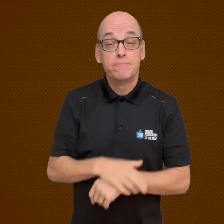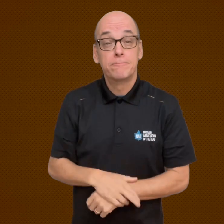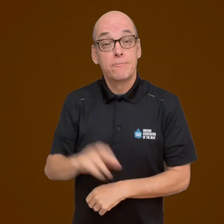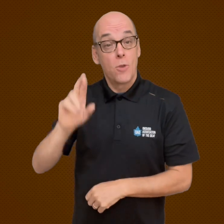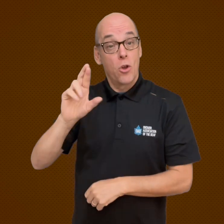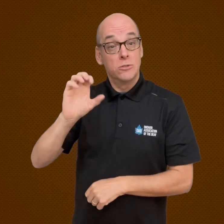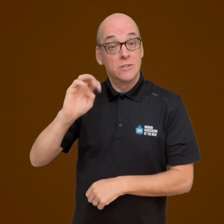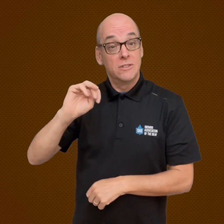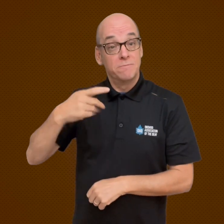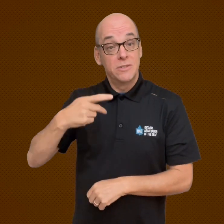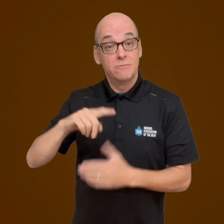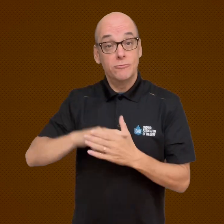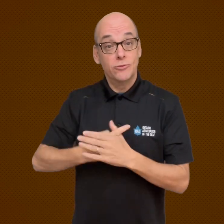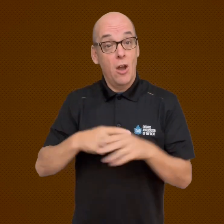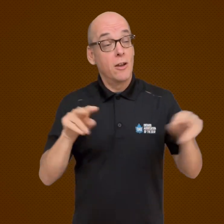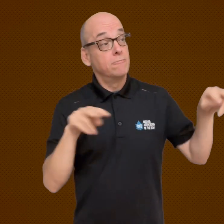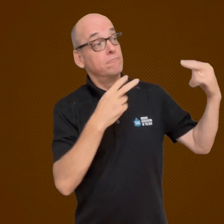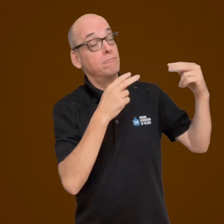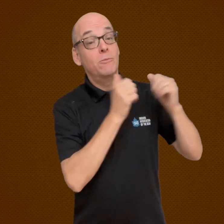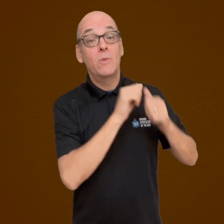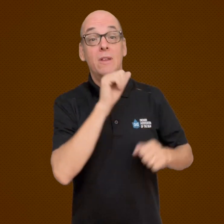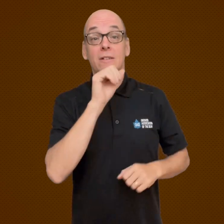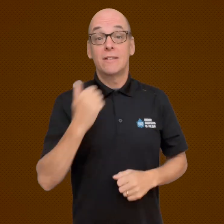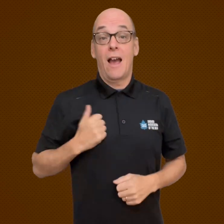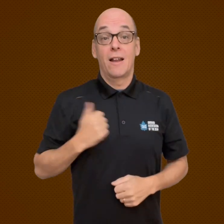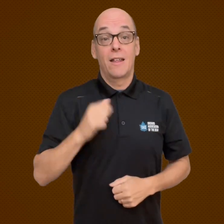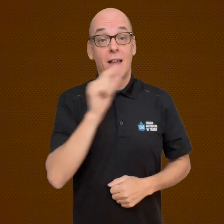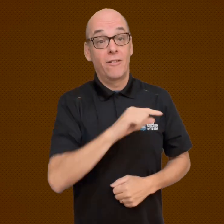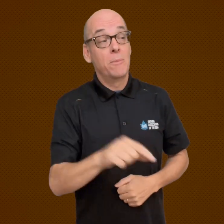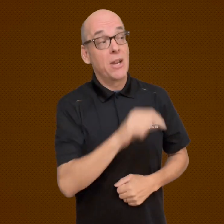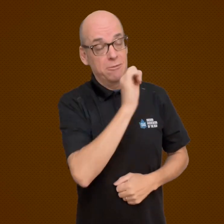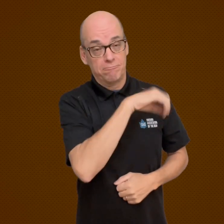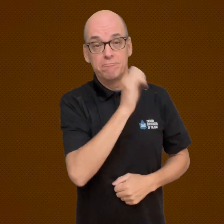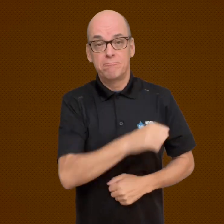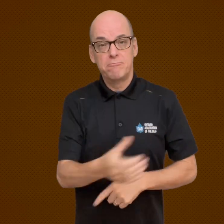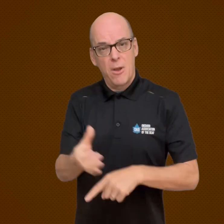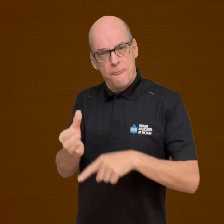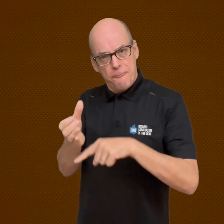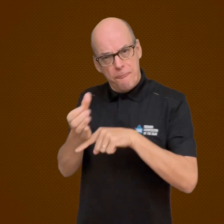the RCMP started to work with the Canadian government to forcibly remove